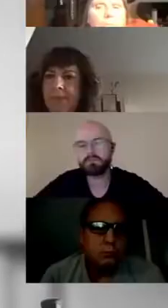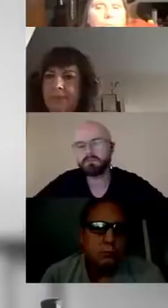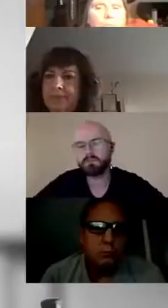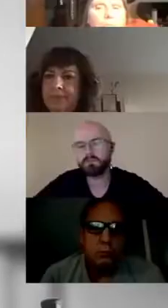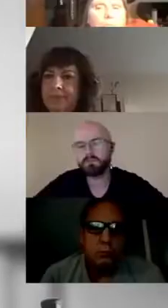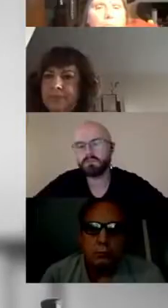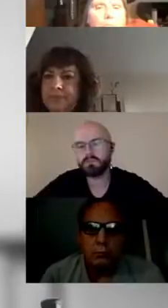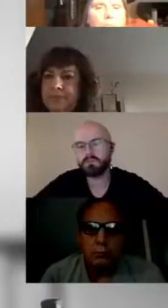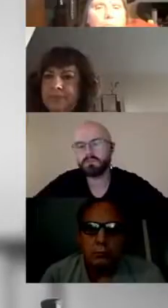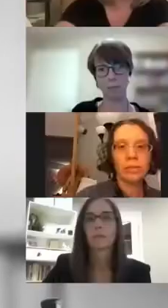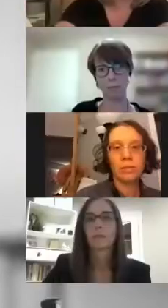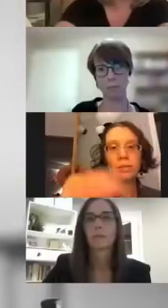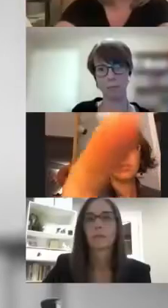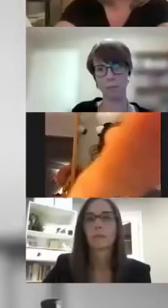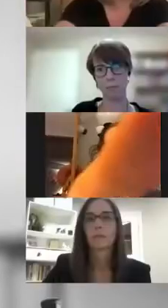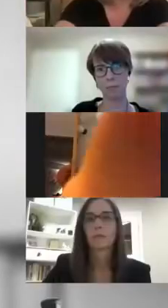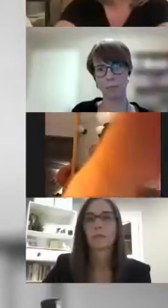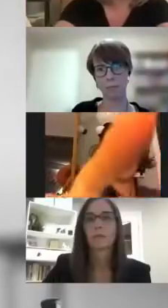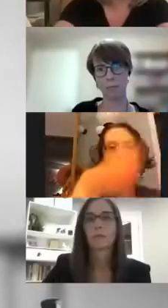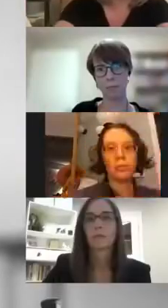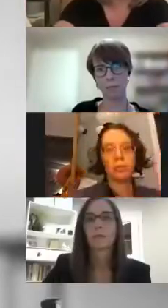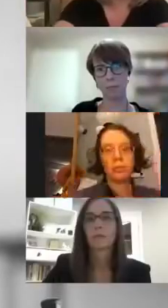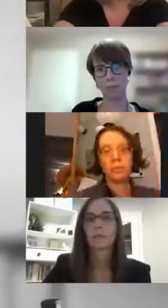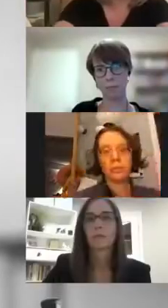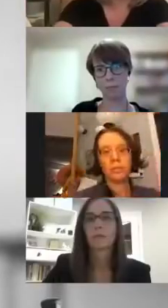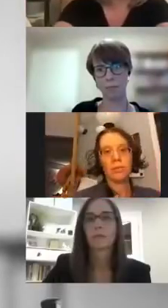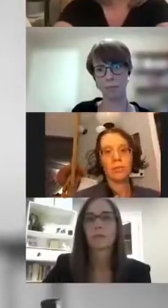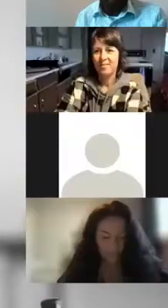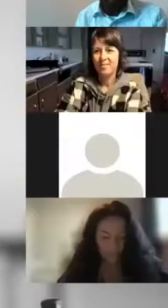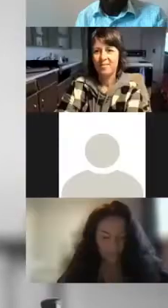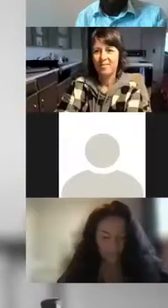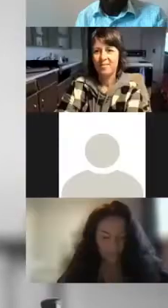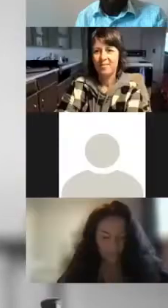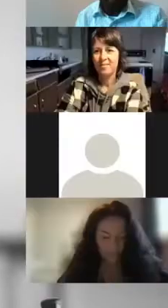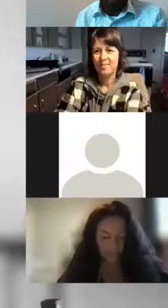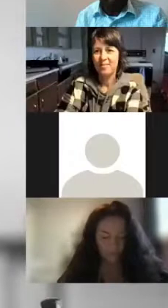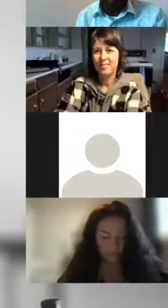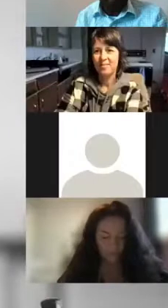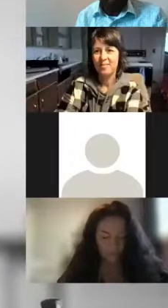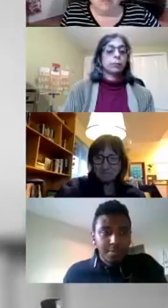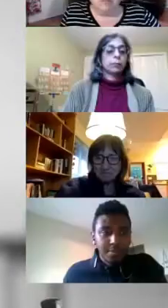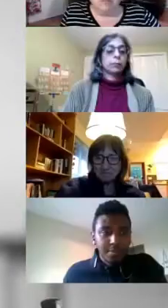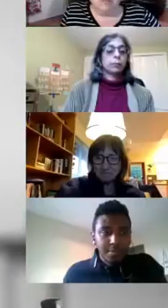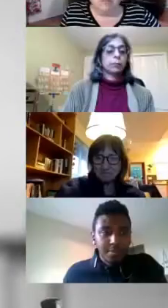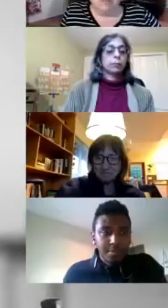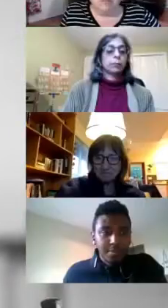we did a quiz on the on the platform to test people's knowledge next slide